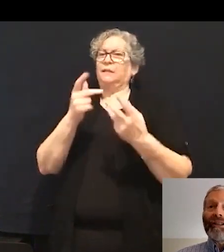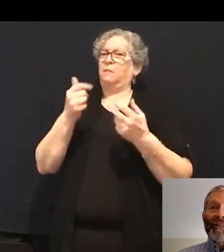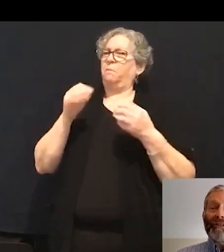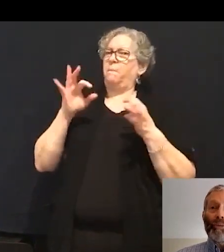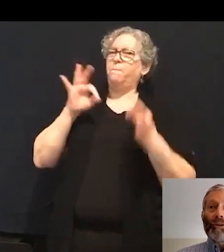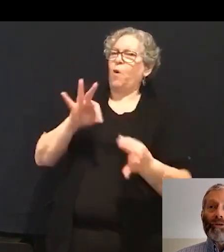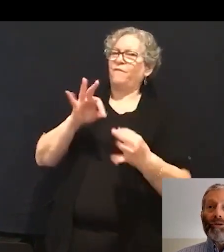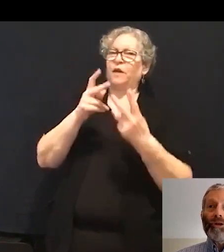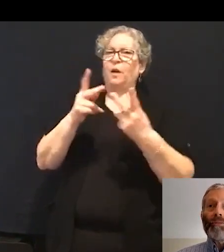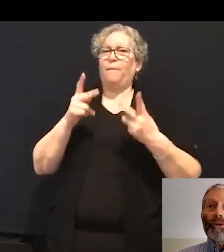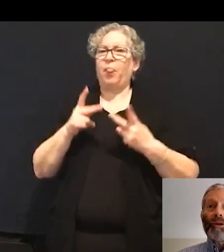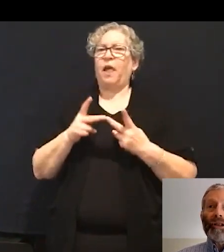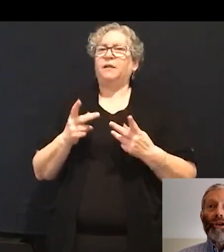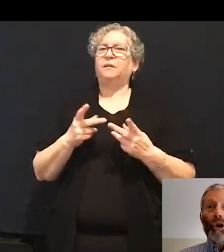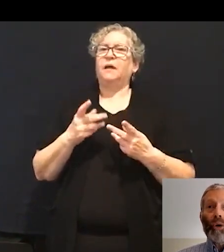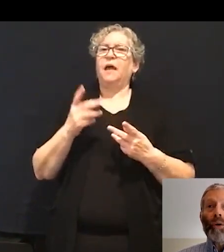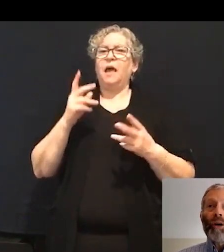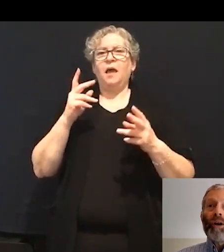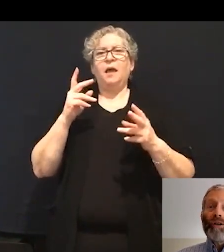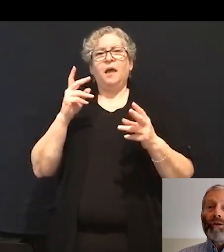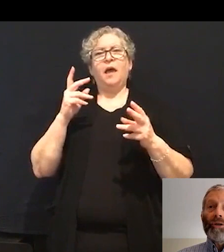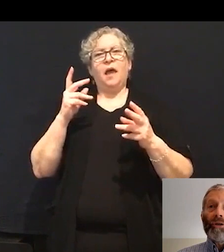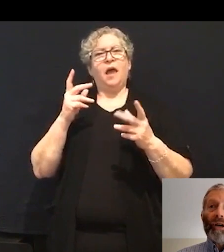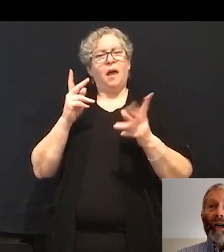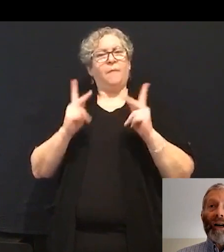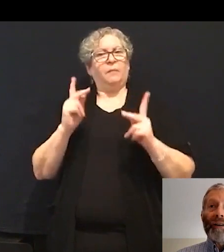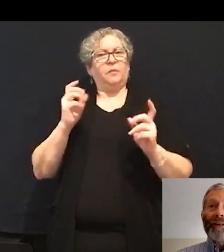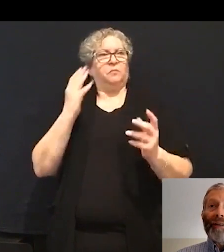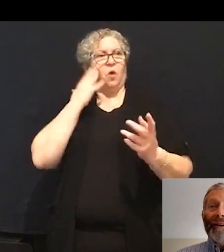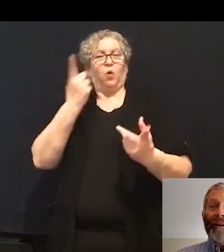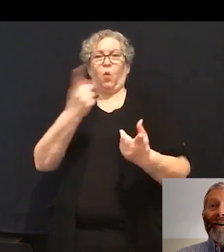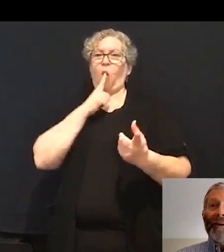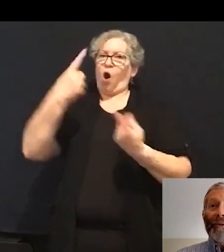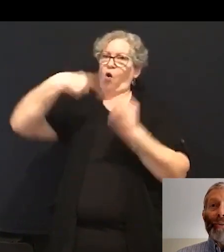the research community know you're on the radar